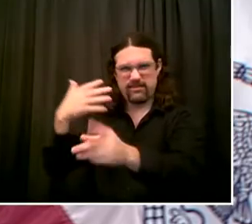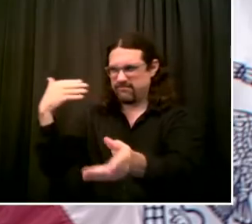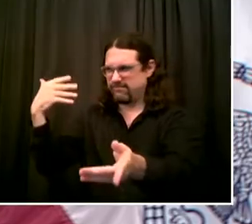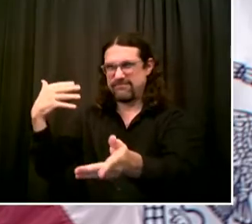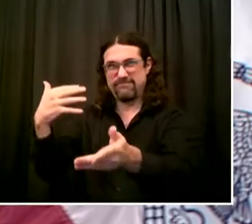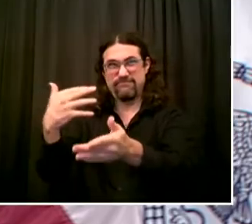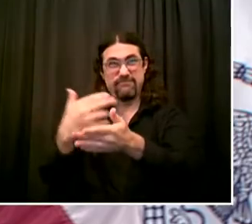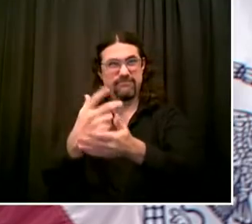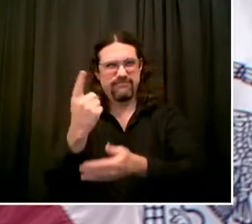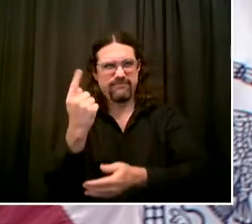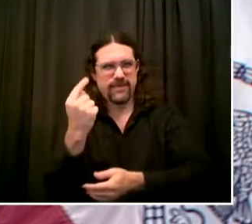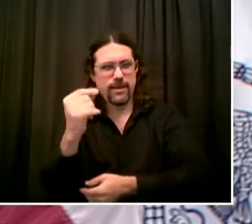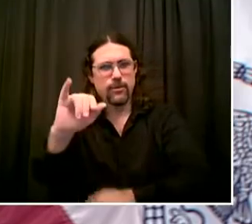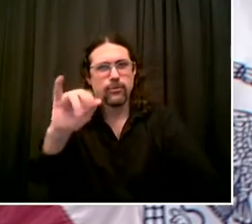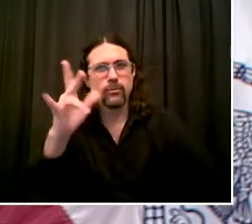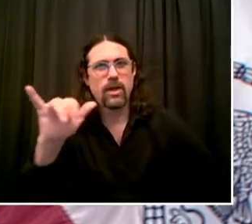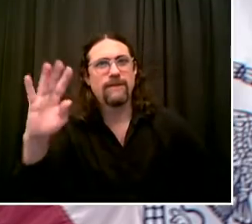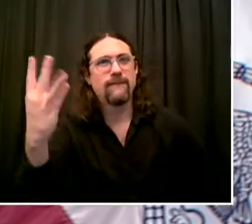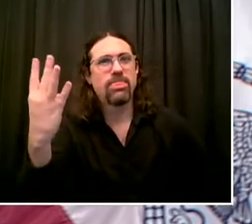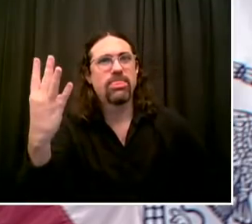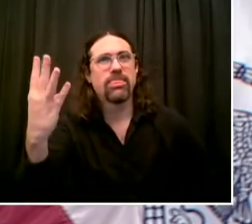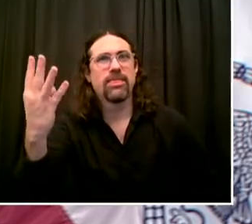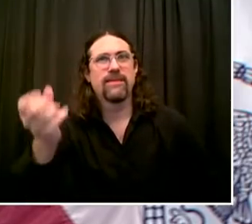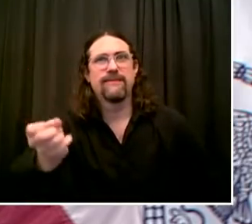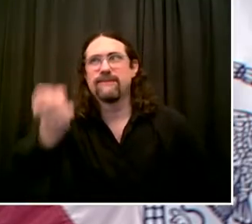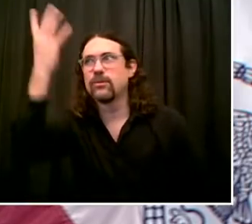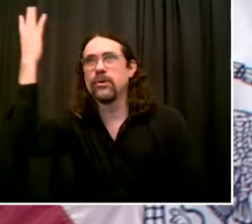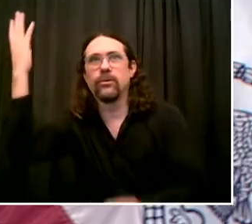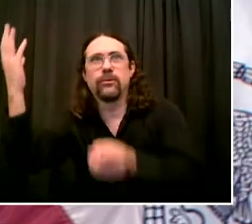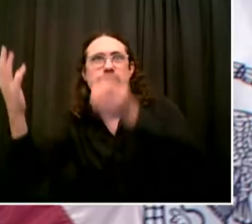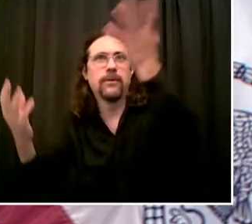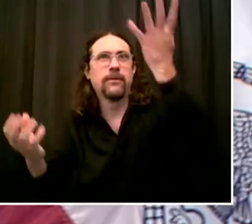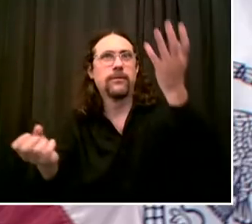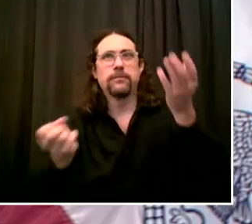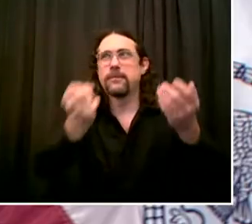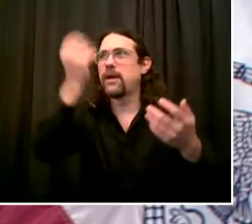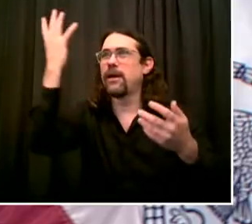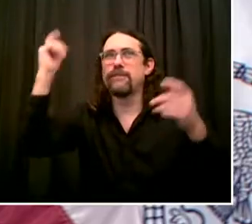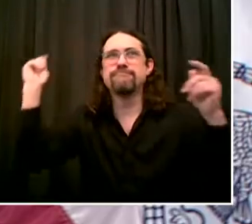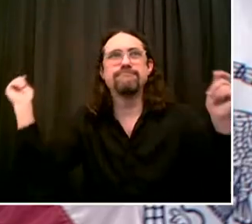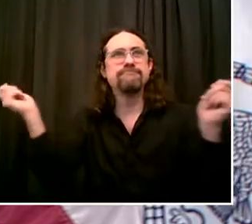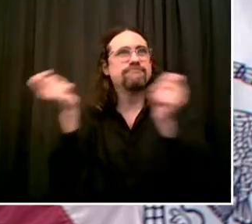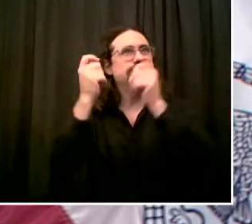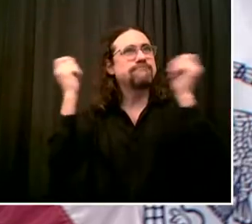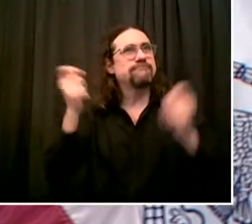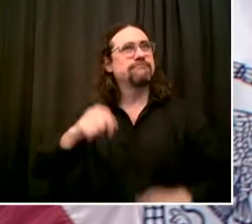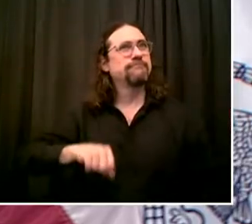BEGINS WITH THINKING ABOUT JULY 4 AND THE MEANING OF IT